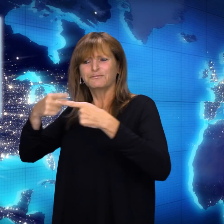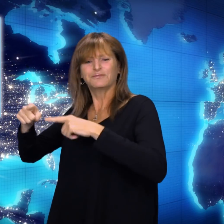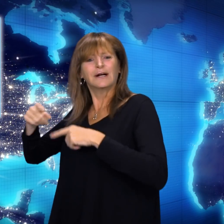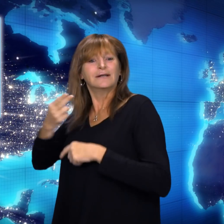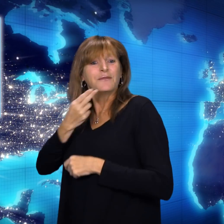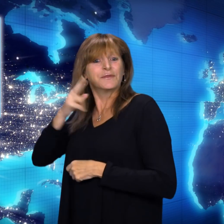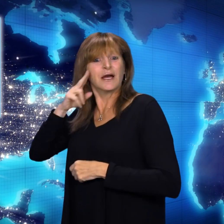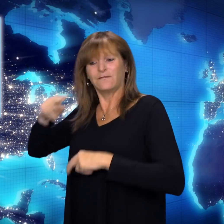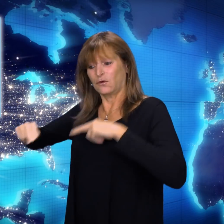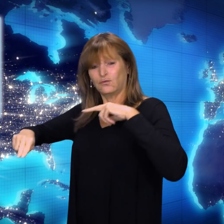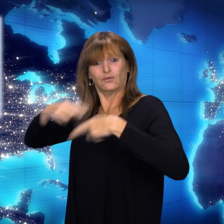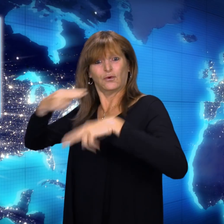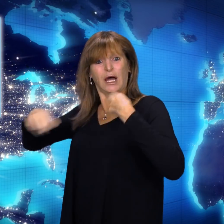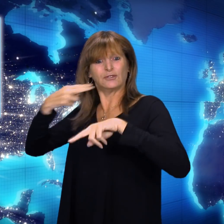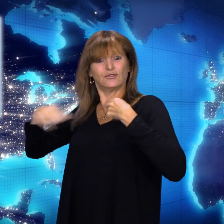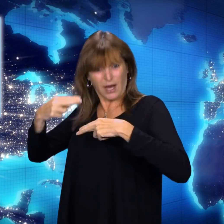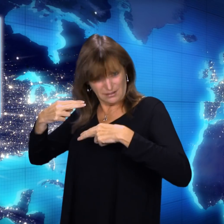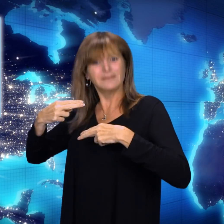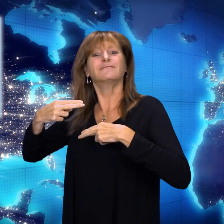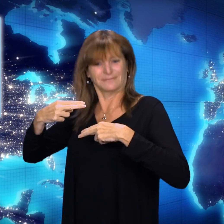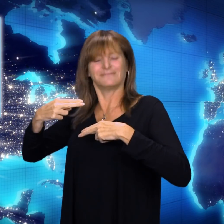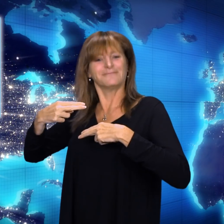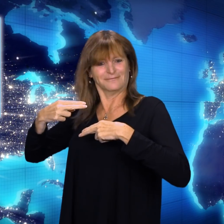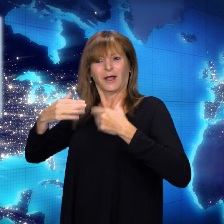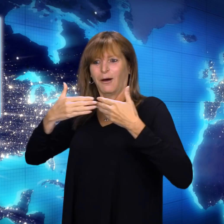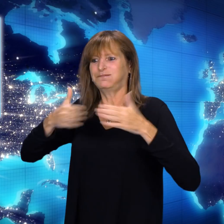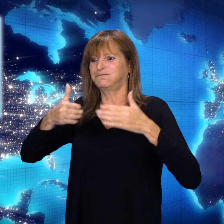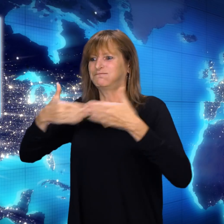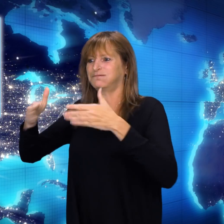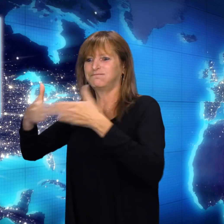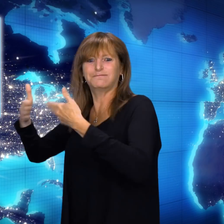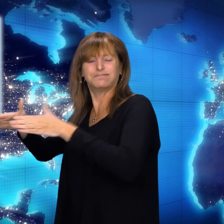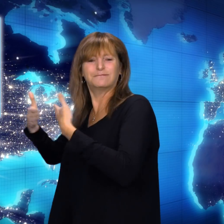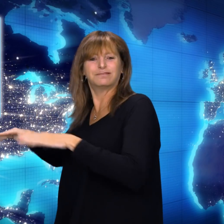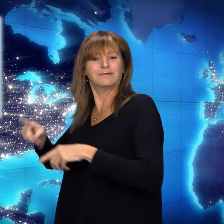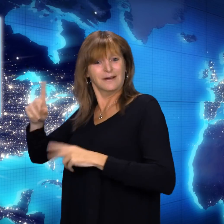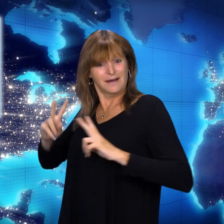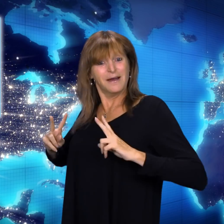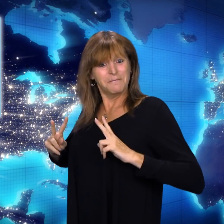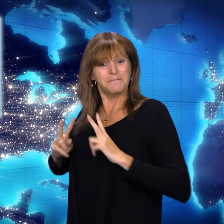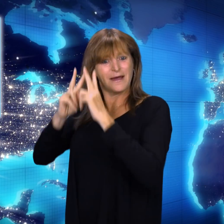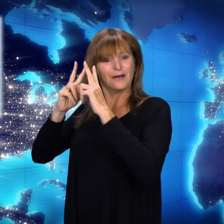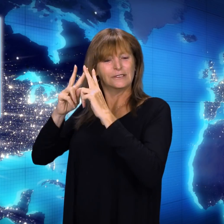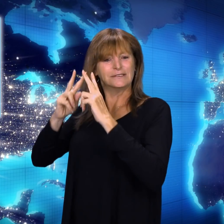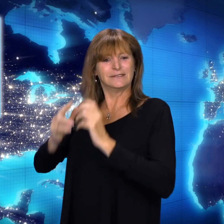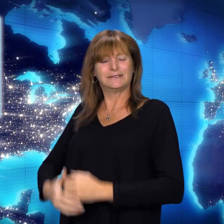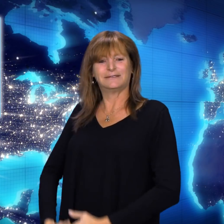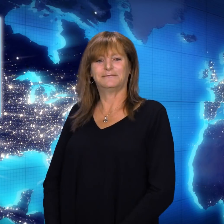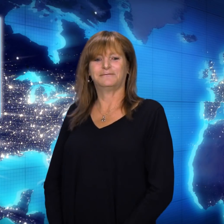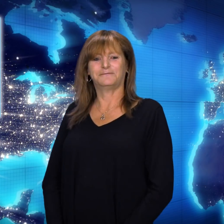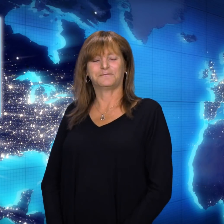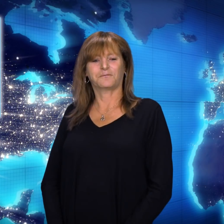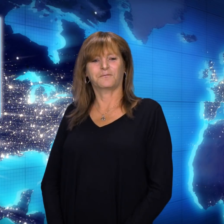Croatia, Germany, the United Kingdom, India, South Africa,